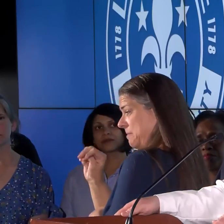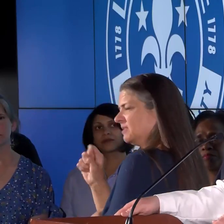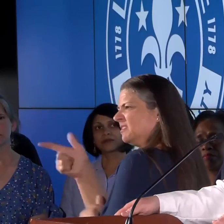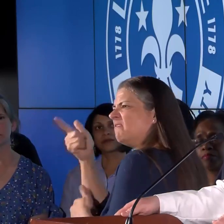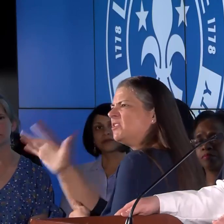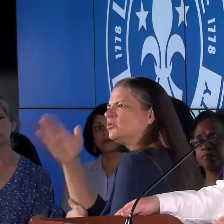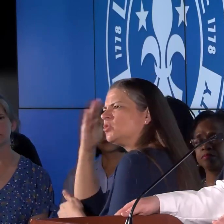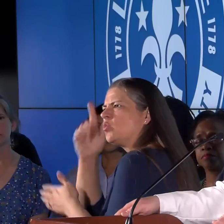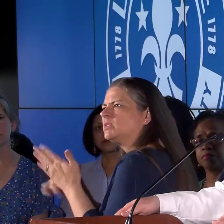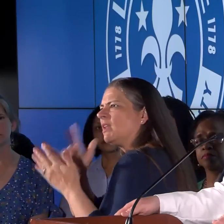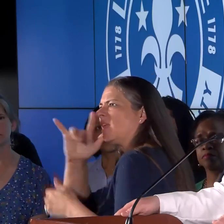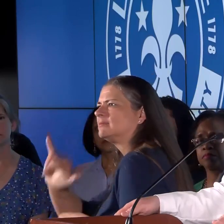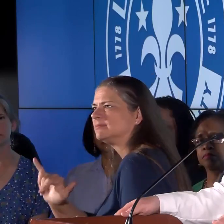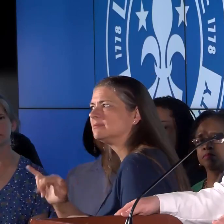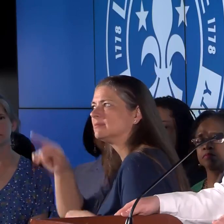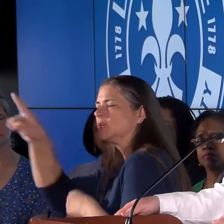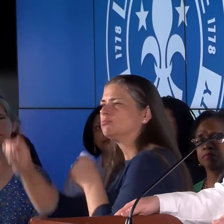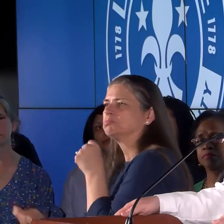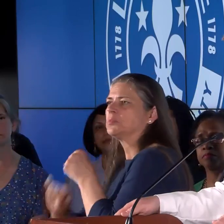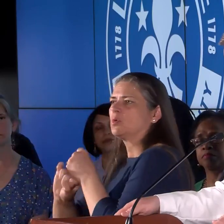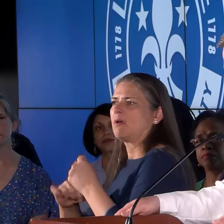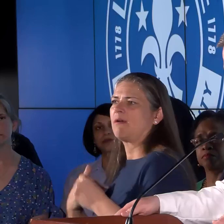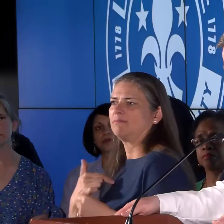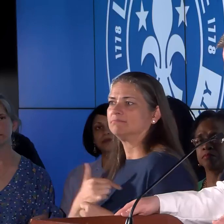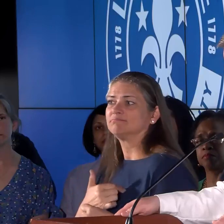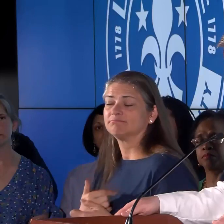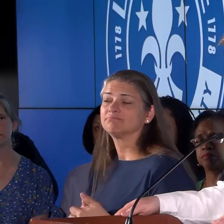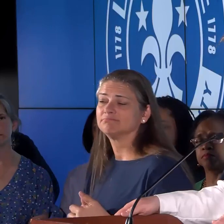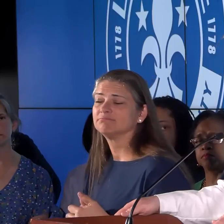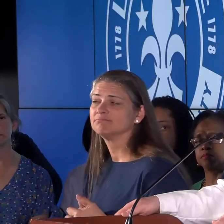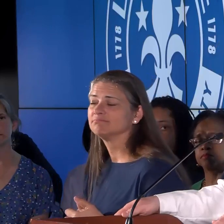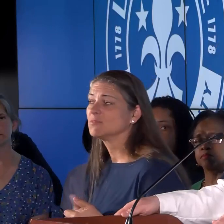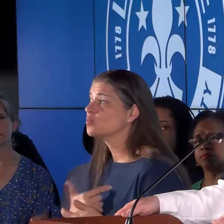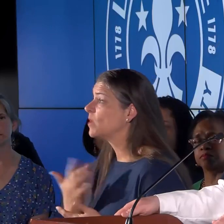uh and will be with us because as again we are all due of billions